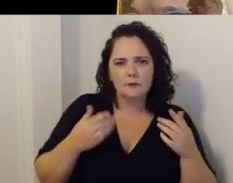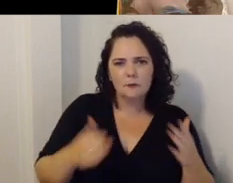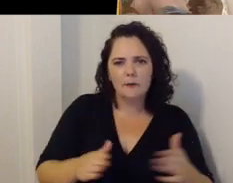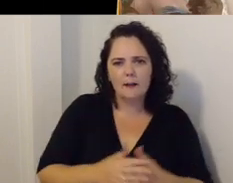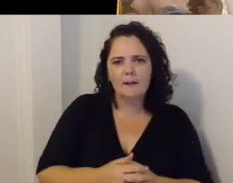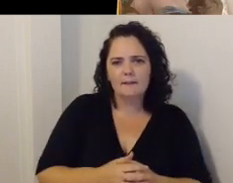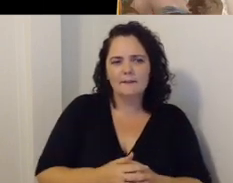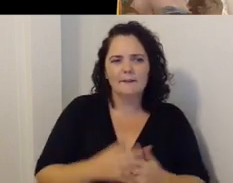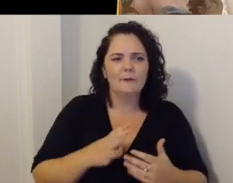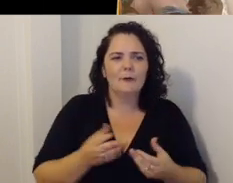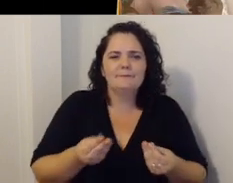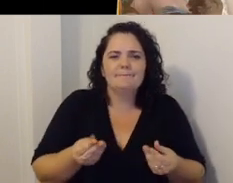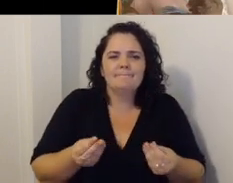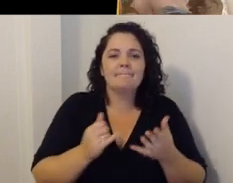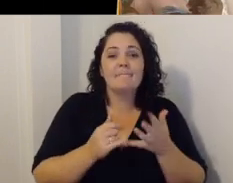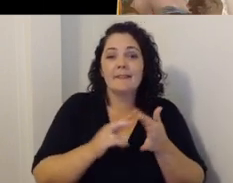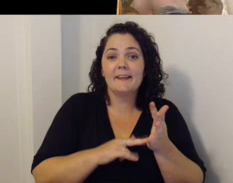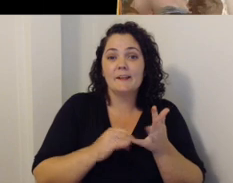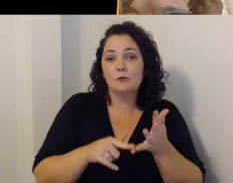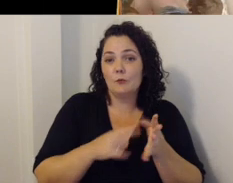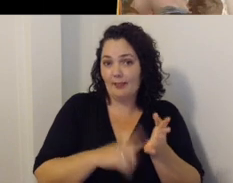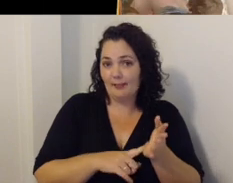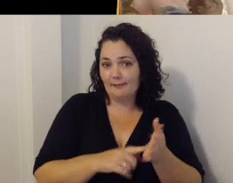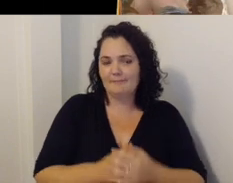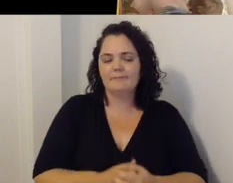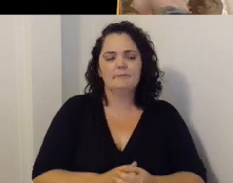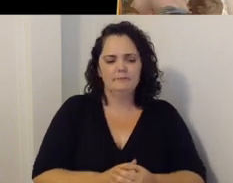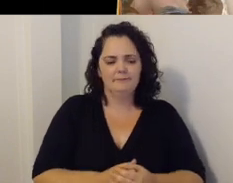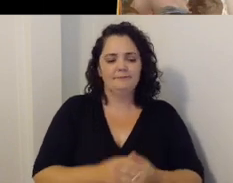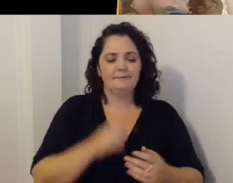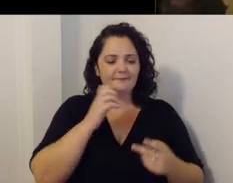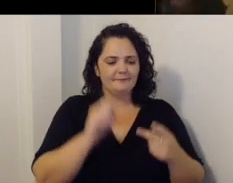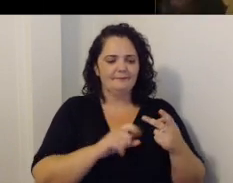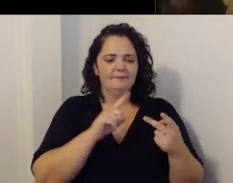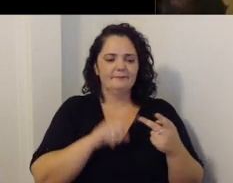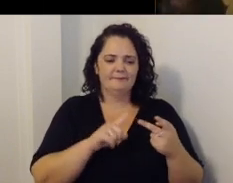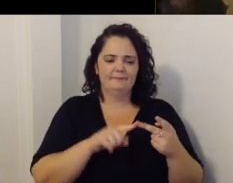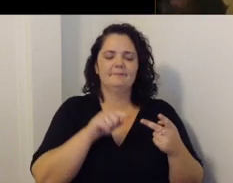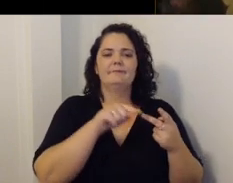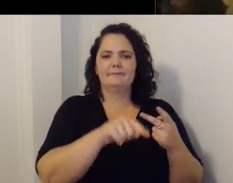sensual and atmospheric and if we go from the Boucher painting to a second painting here by